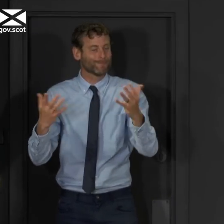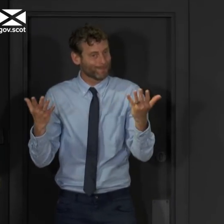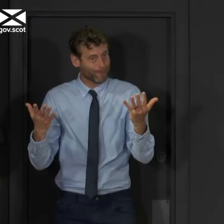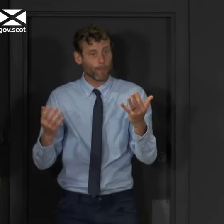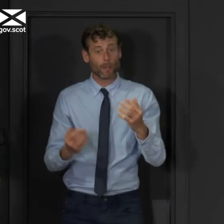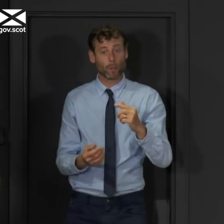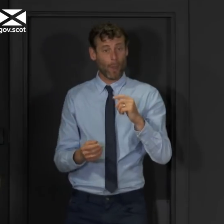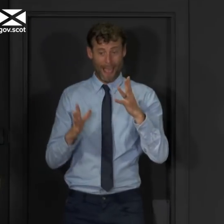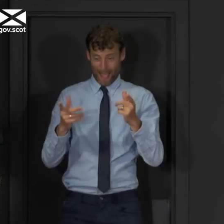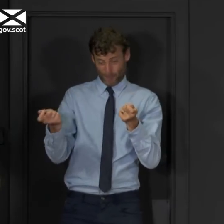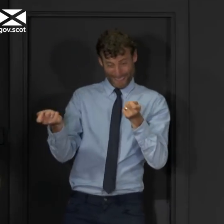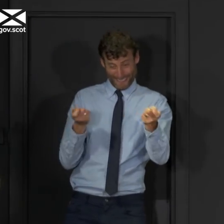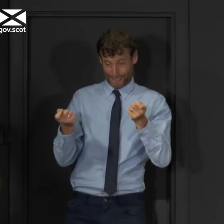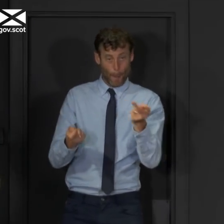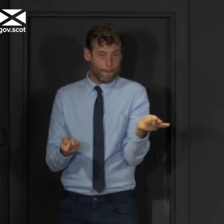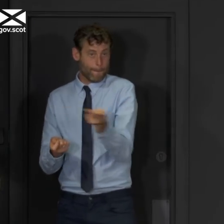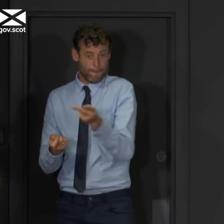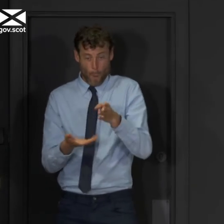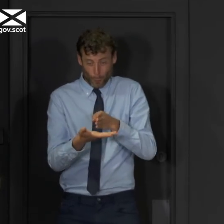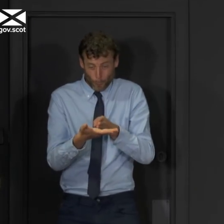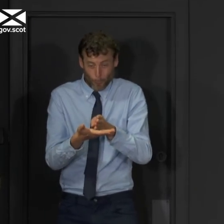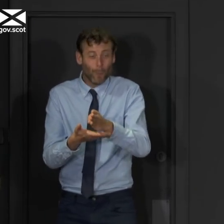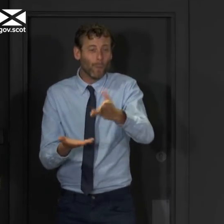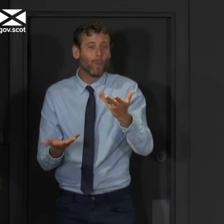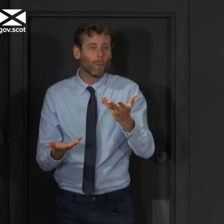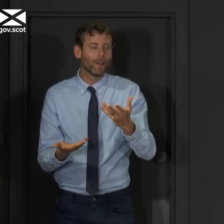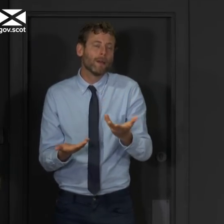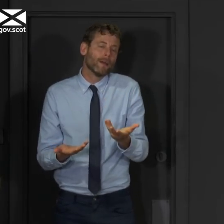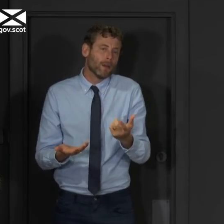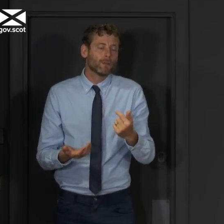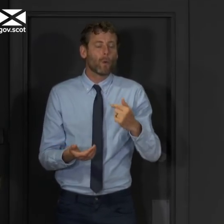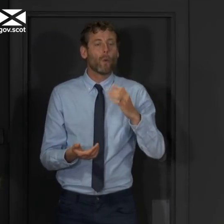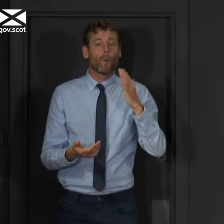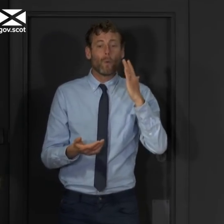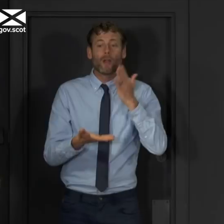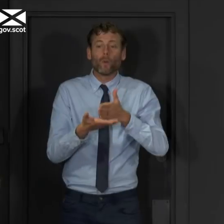for every day that it is required. I think inevitably, as we hopefully continue to see